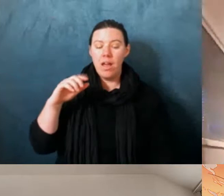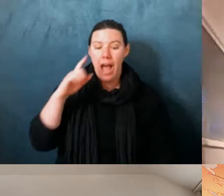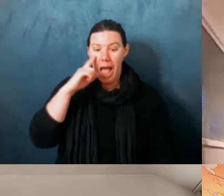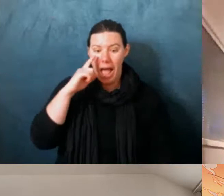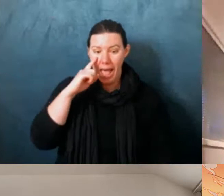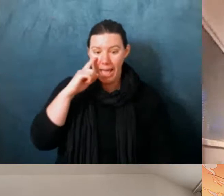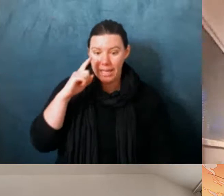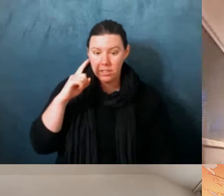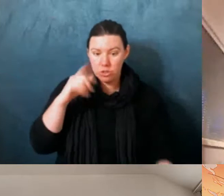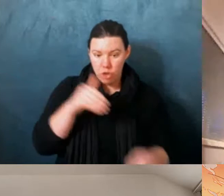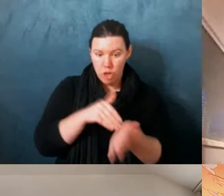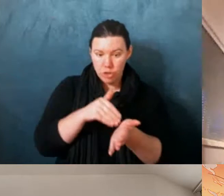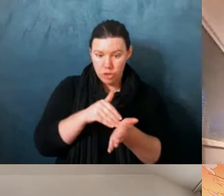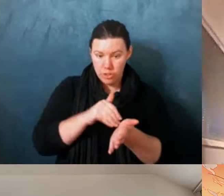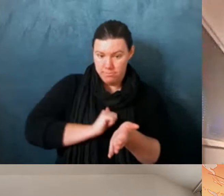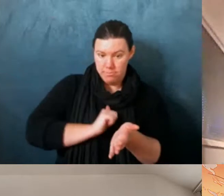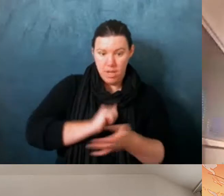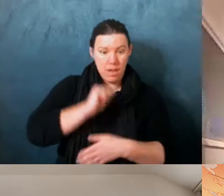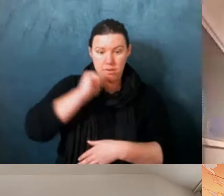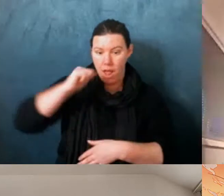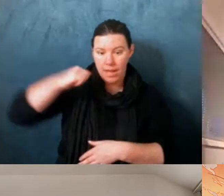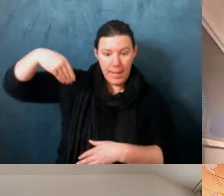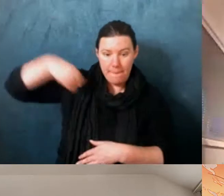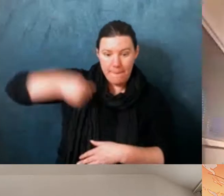So, I've been probably last, I looked at my numbers,